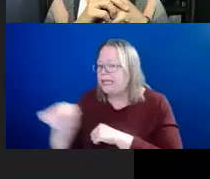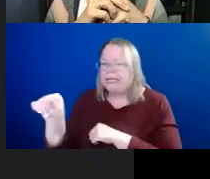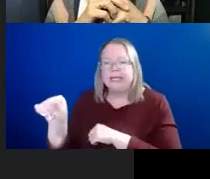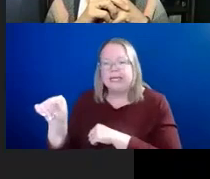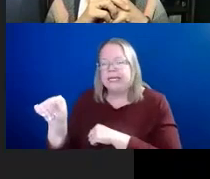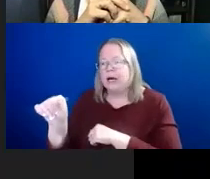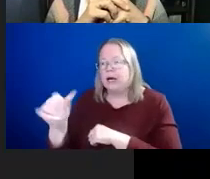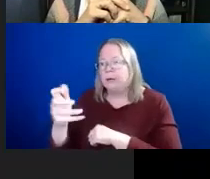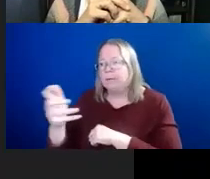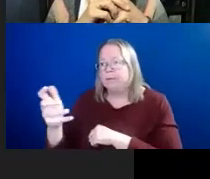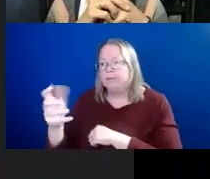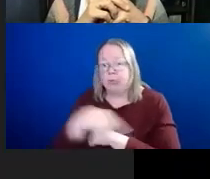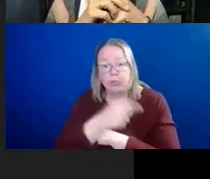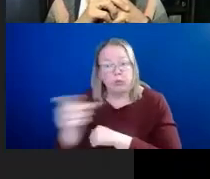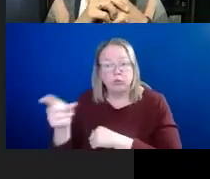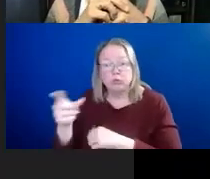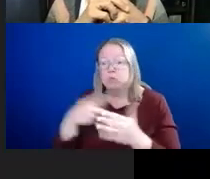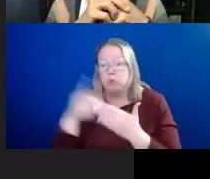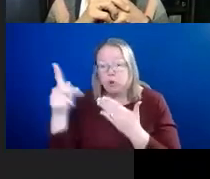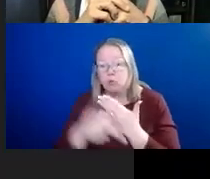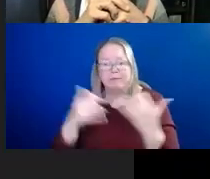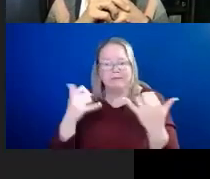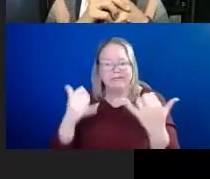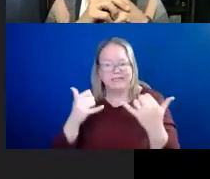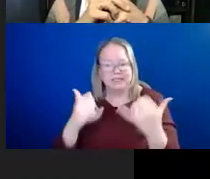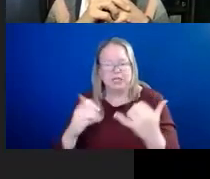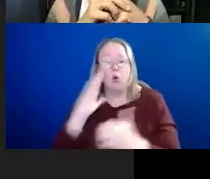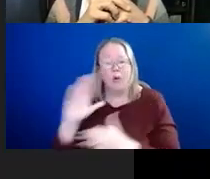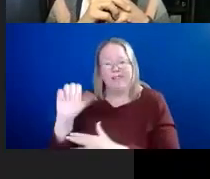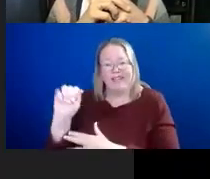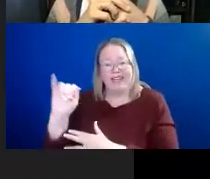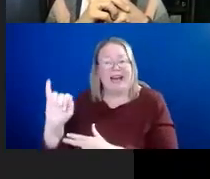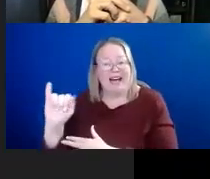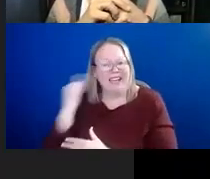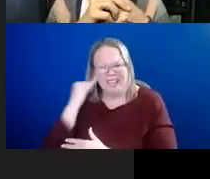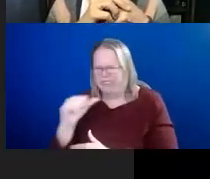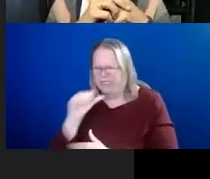13:30:24 programs that are currently going to be AI if that's not going to be adequate for you.